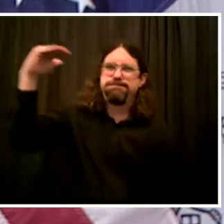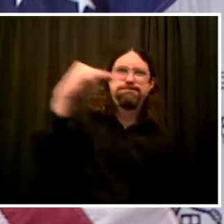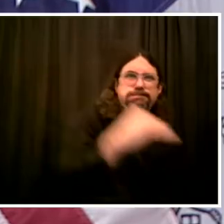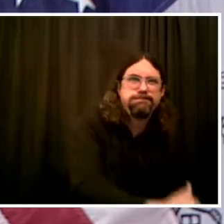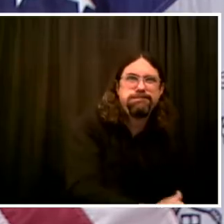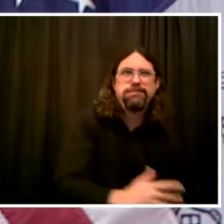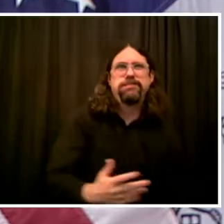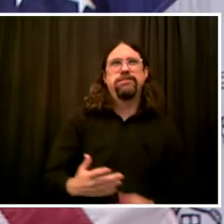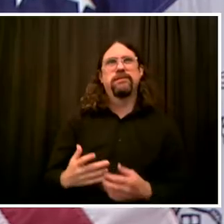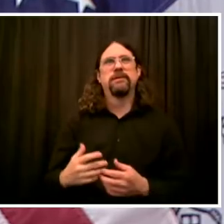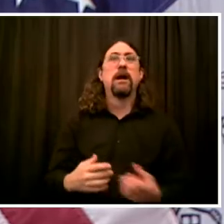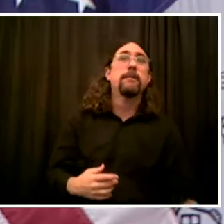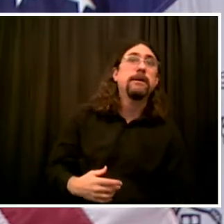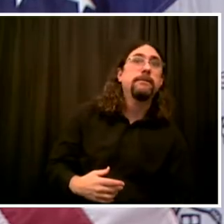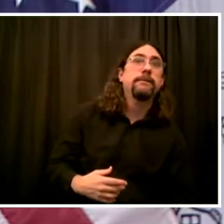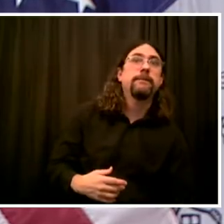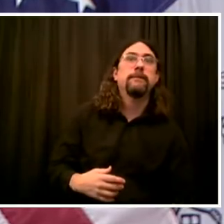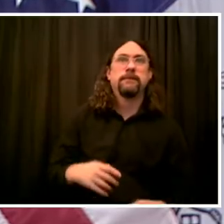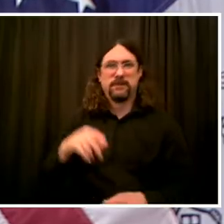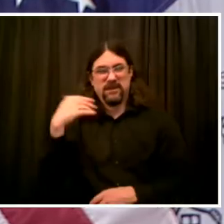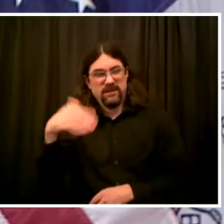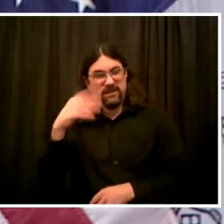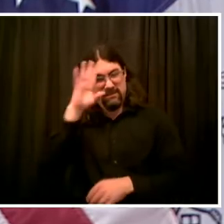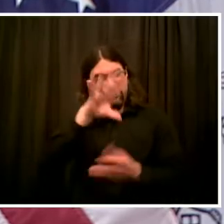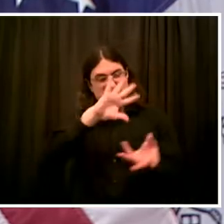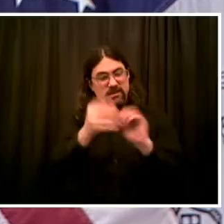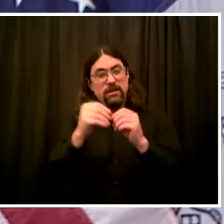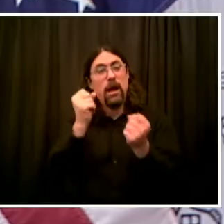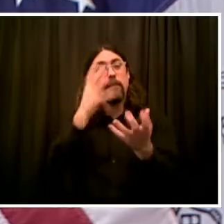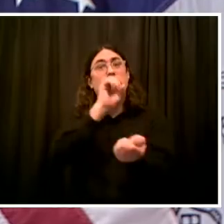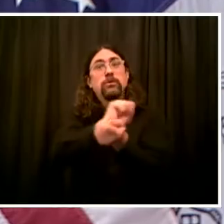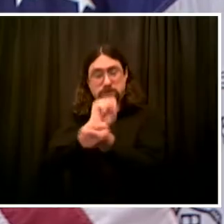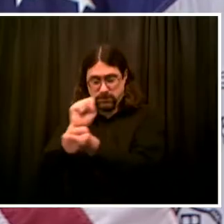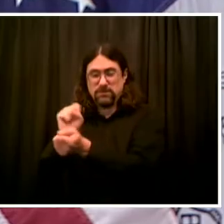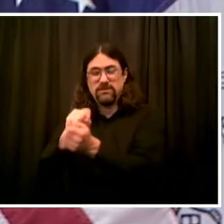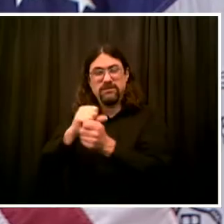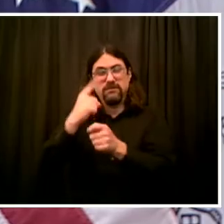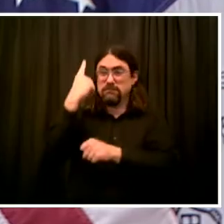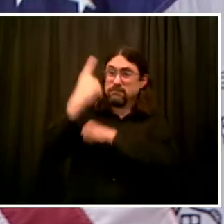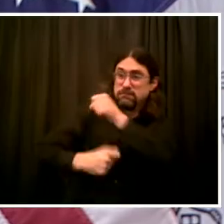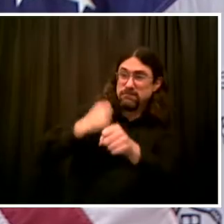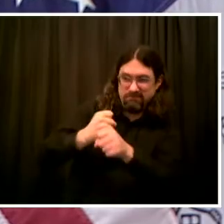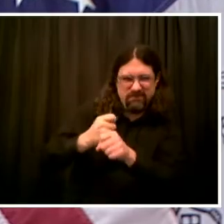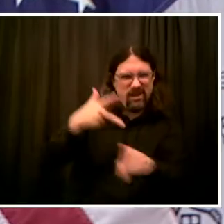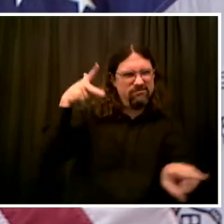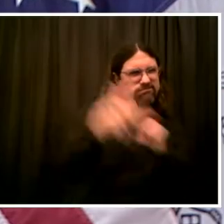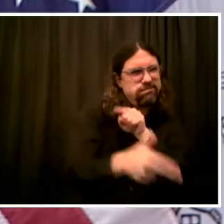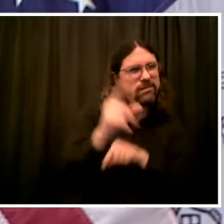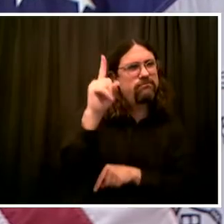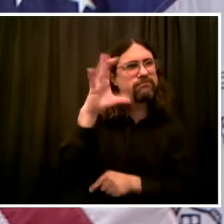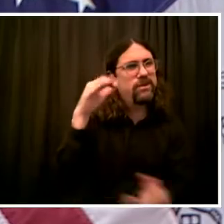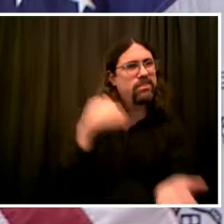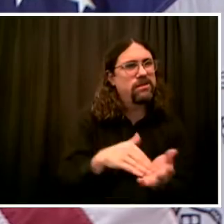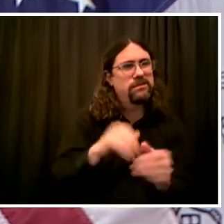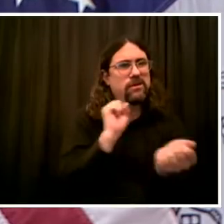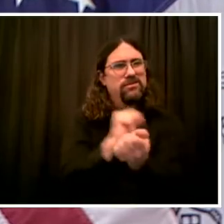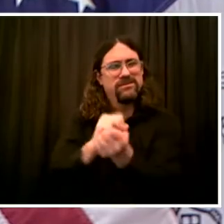WE'VE MADE THOSE CHANGES, WE WILL FIGURE THIS ONE OUT O.TO I WANT THE DAY TO COME WHEN THERE ARE NO SUCH